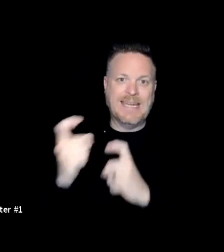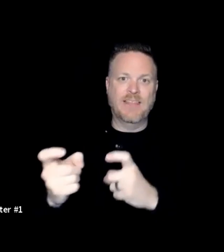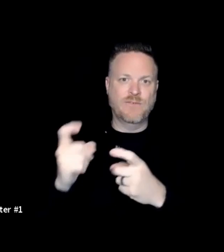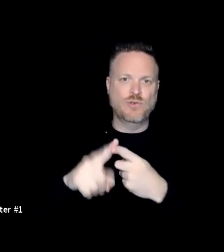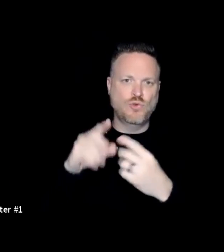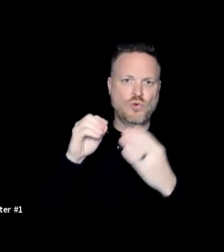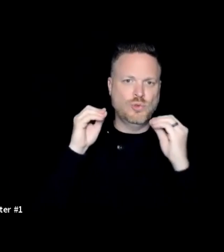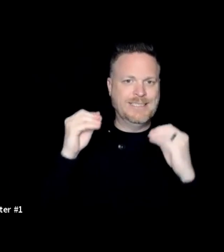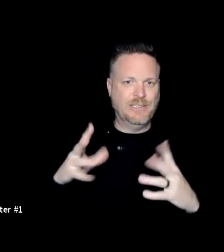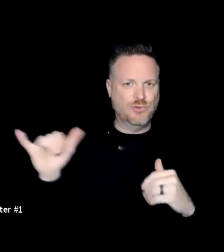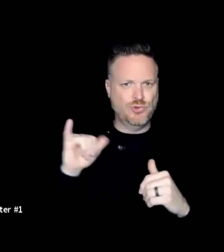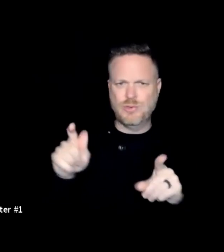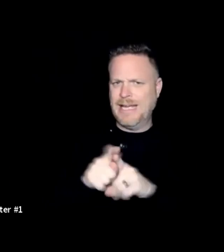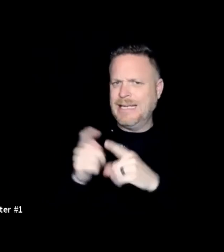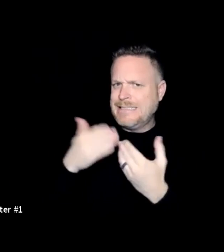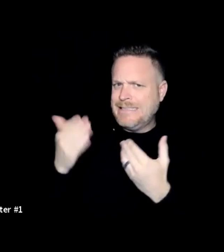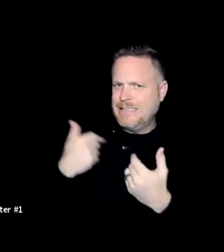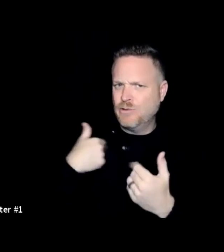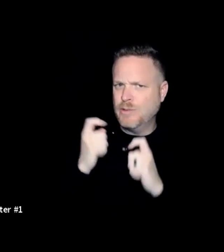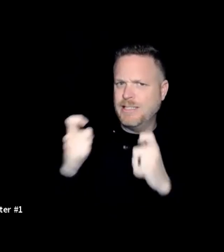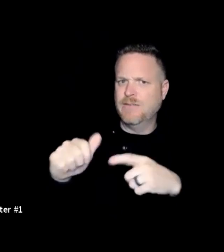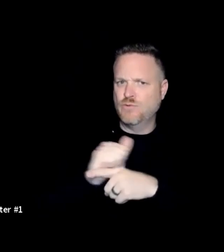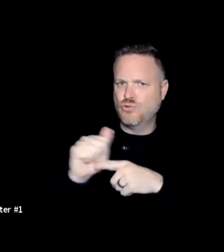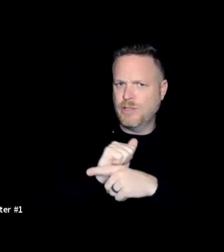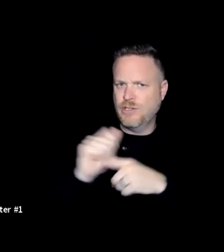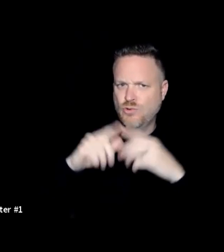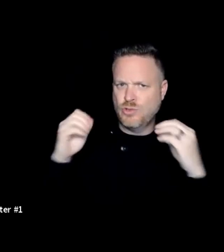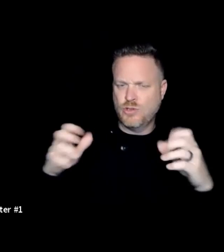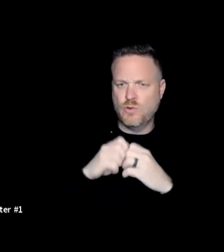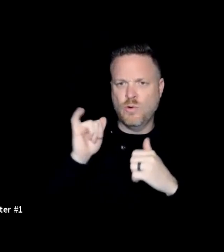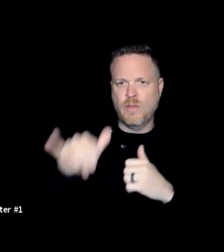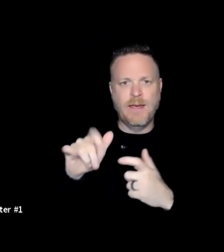as easily as we deliver that training to teachers with the teacher acute concussion tool, which is